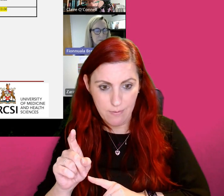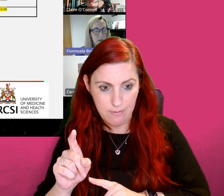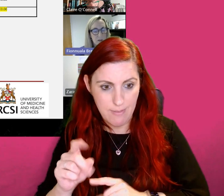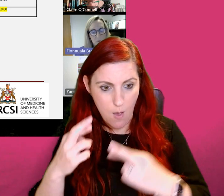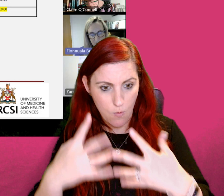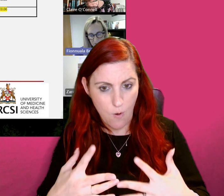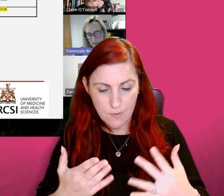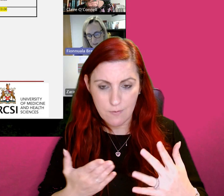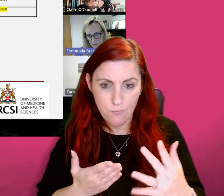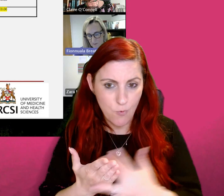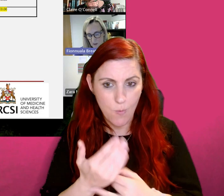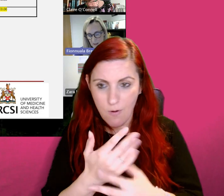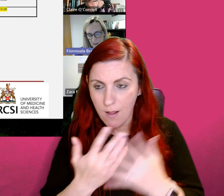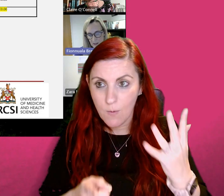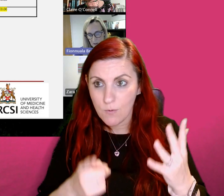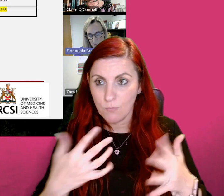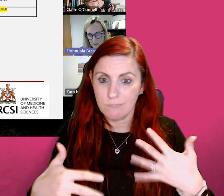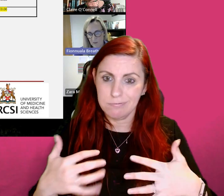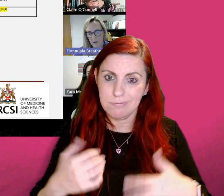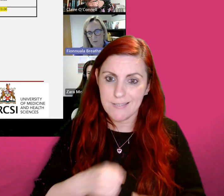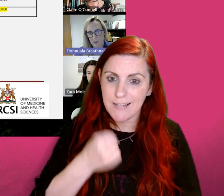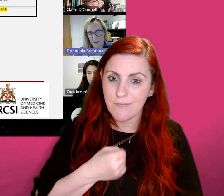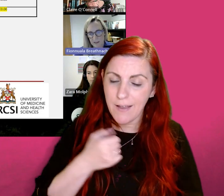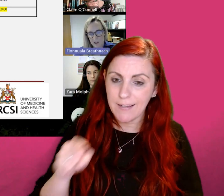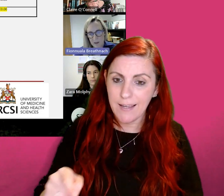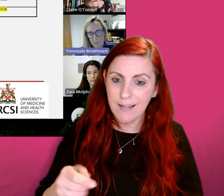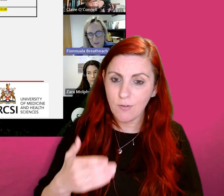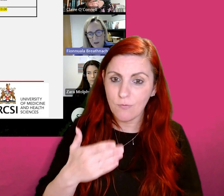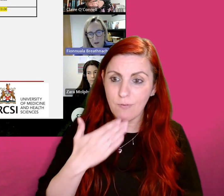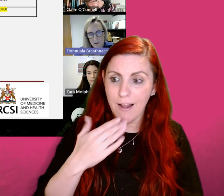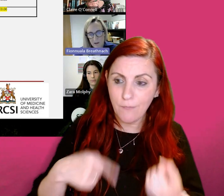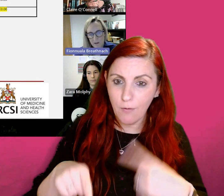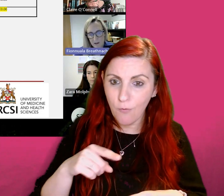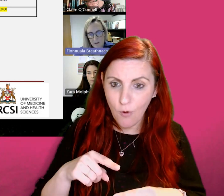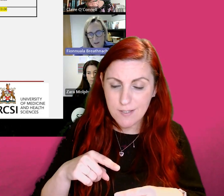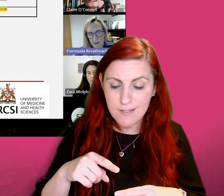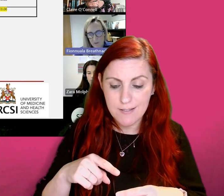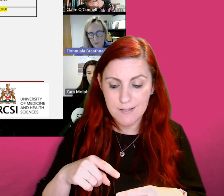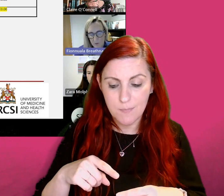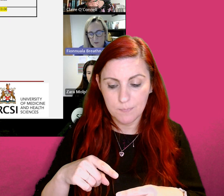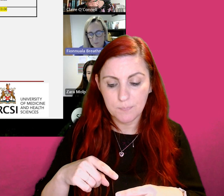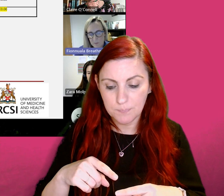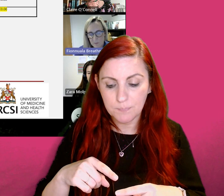group which is very satisfying and gratifying for a sent but in in in in for the most part